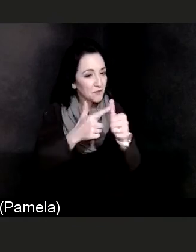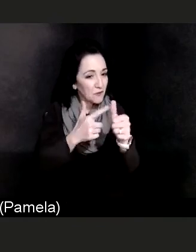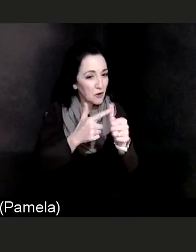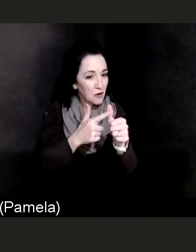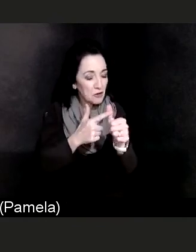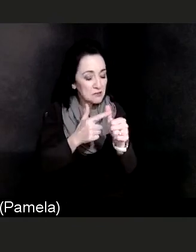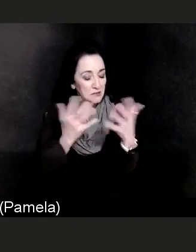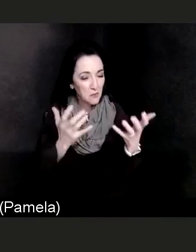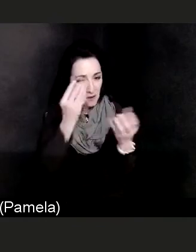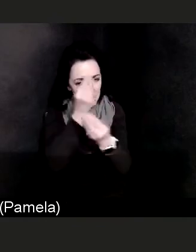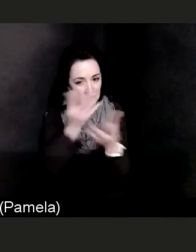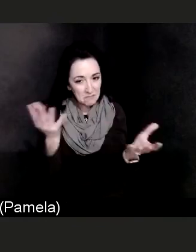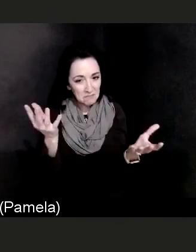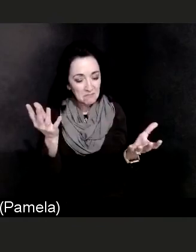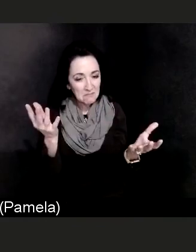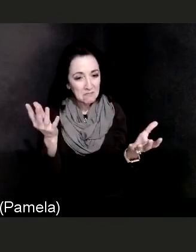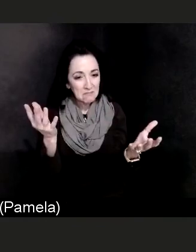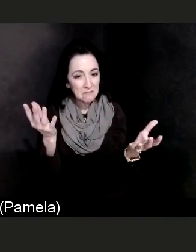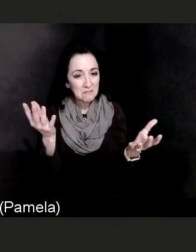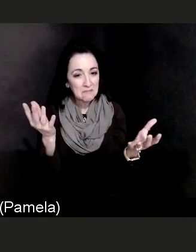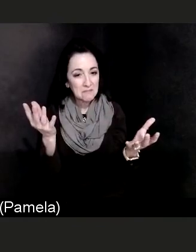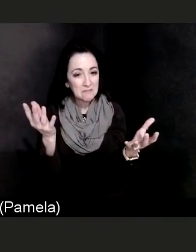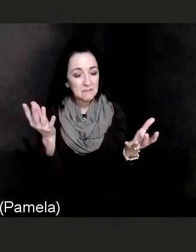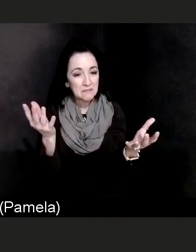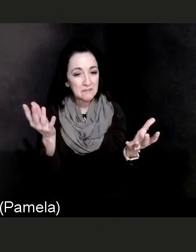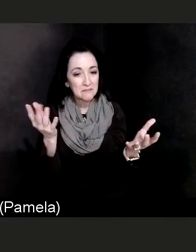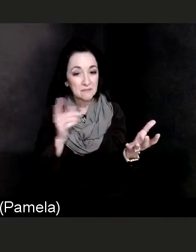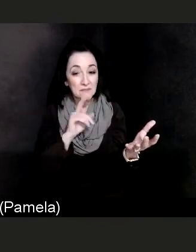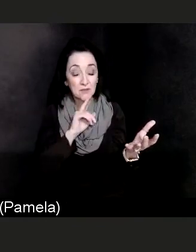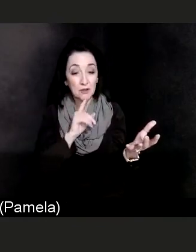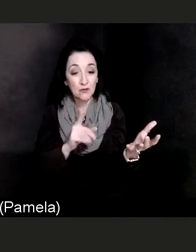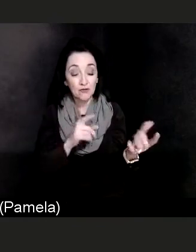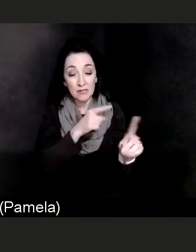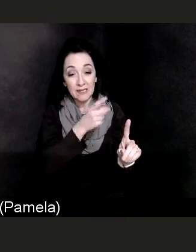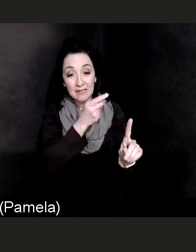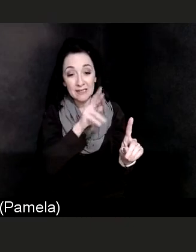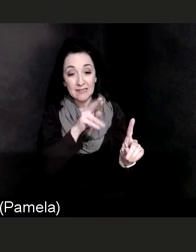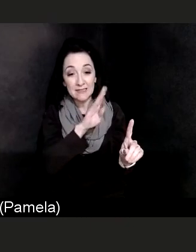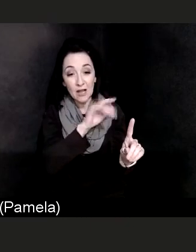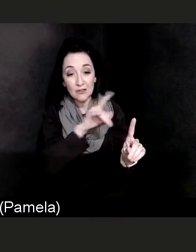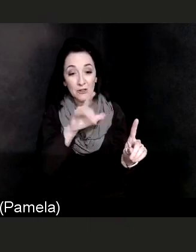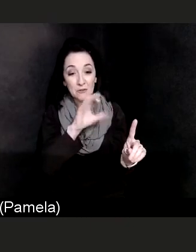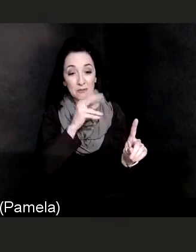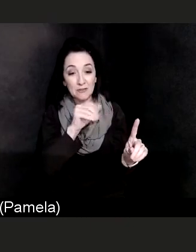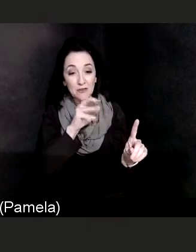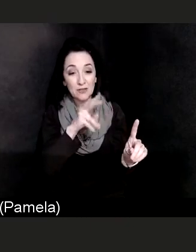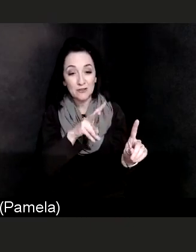that up to this point, Dr. Chasanov's mic has always been working well,